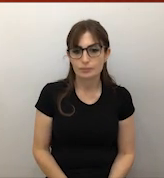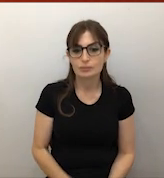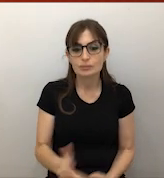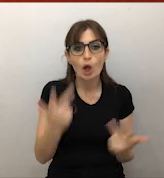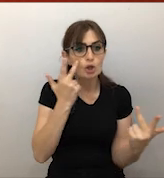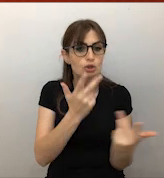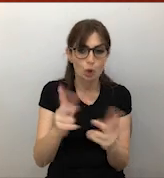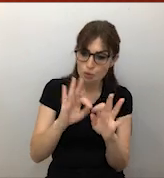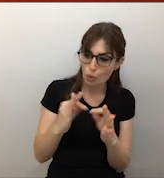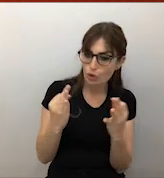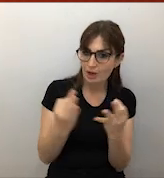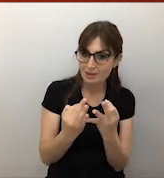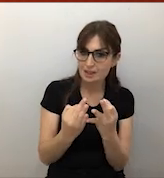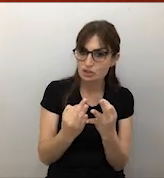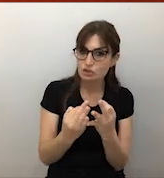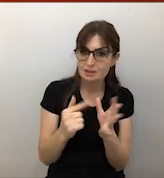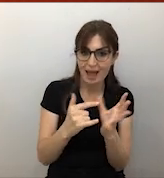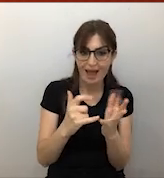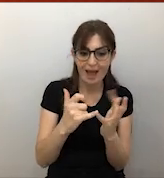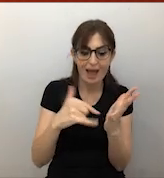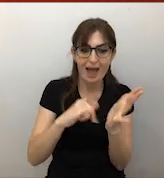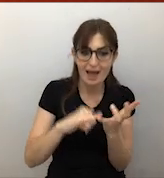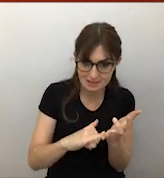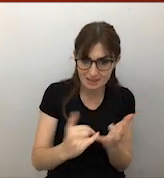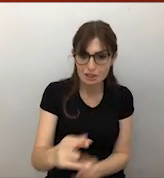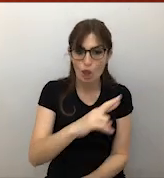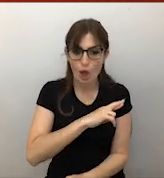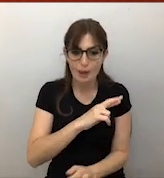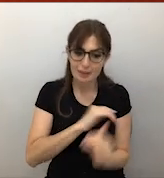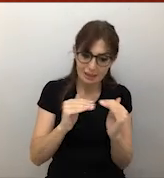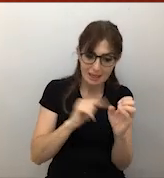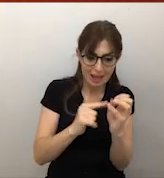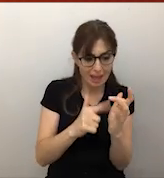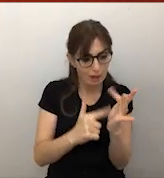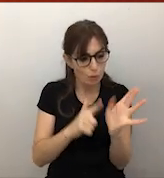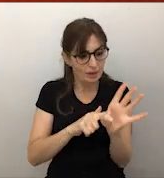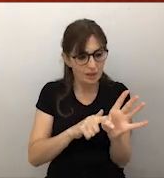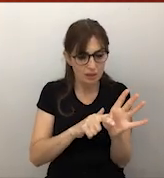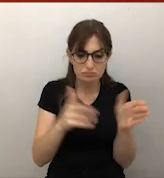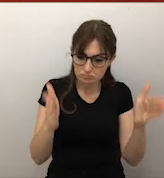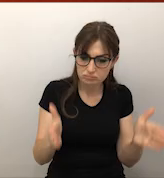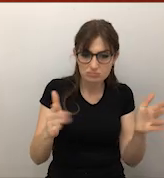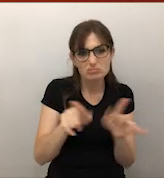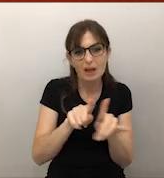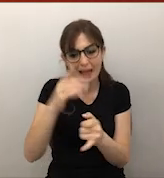This shows the organization's assets, liabilities, and equity at a specific time. For example, the end of the financial year.